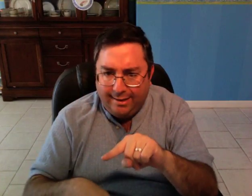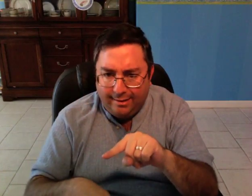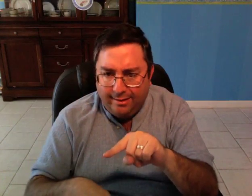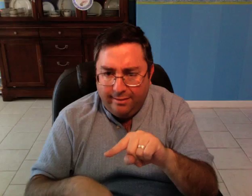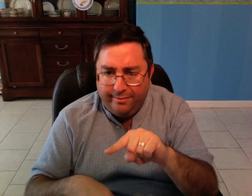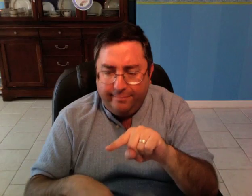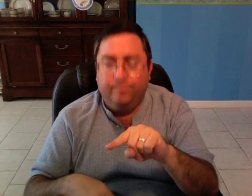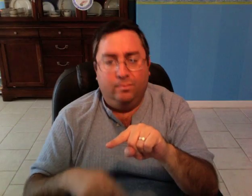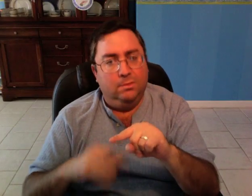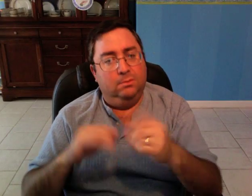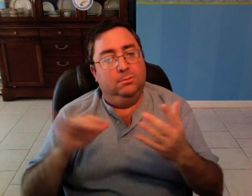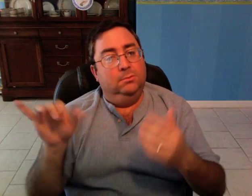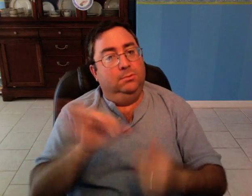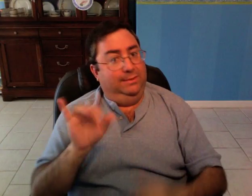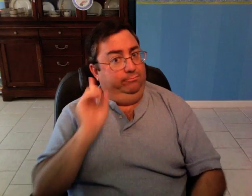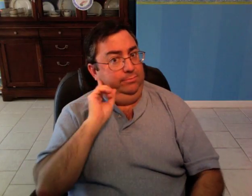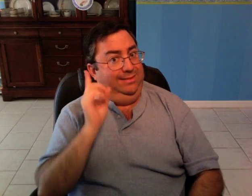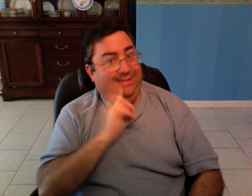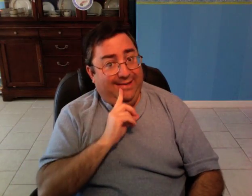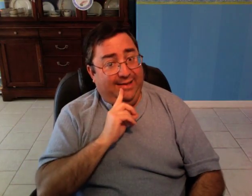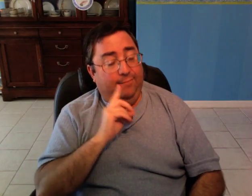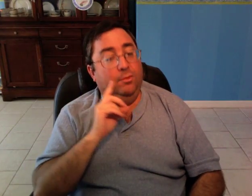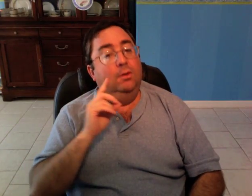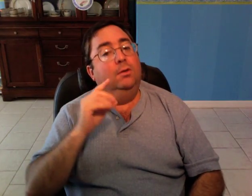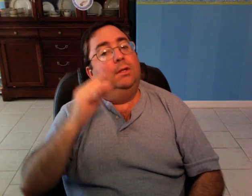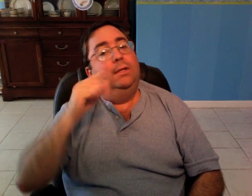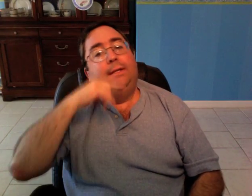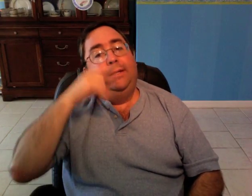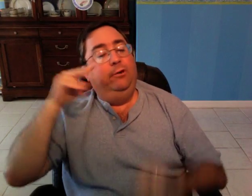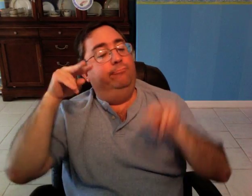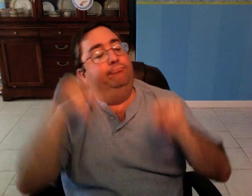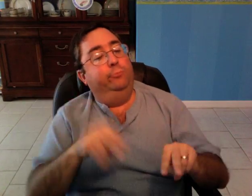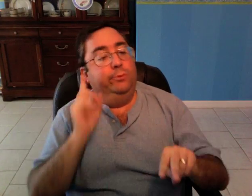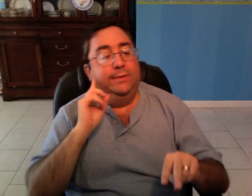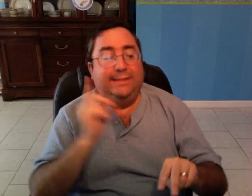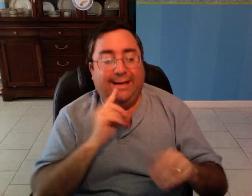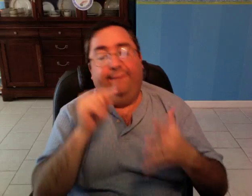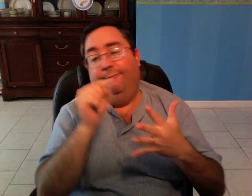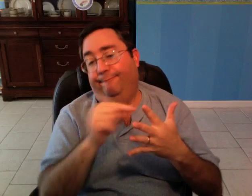So in the case of Deaf people, Hearing people view Deaf as